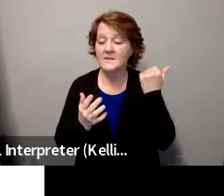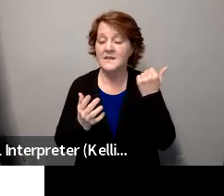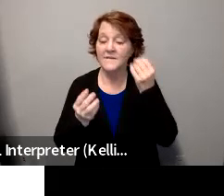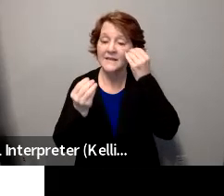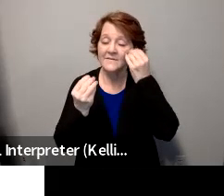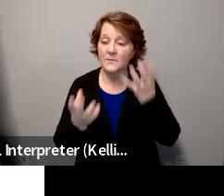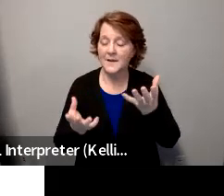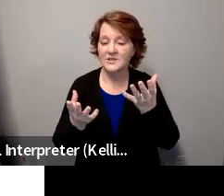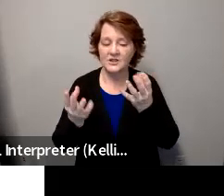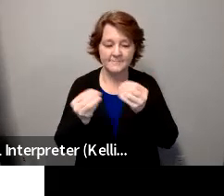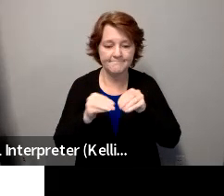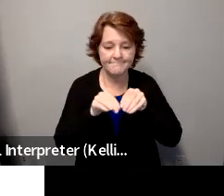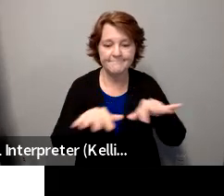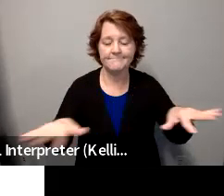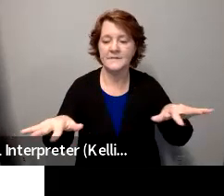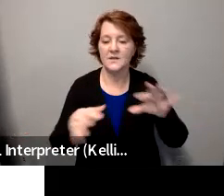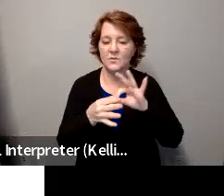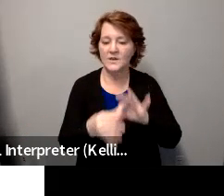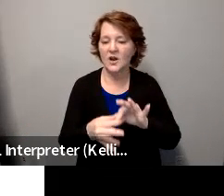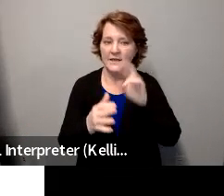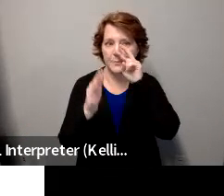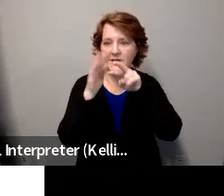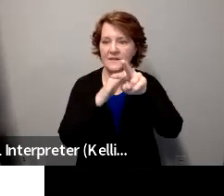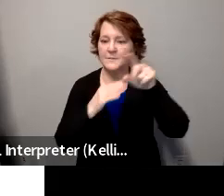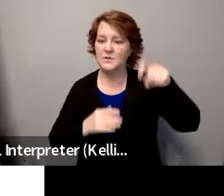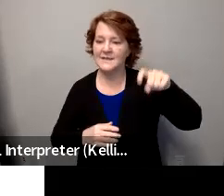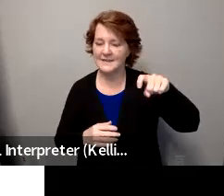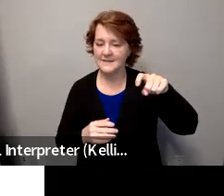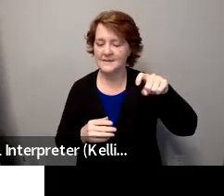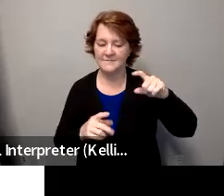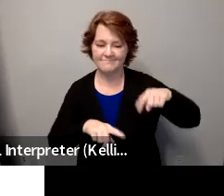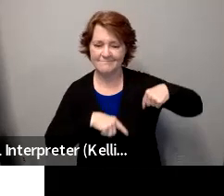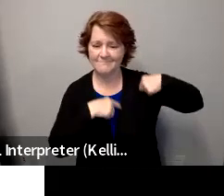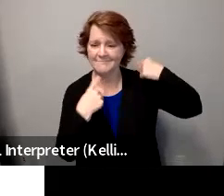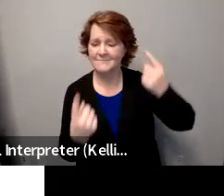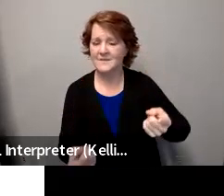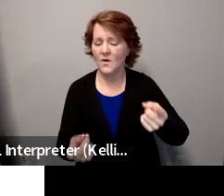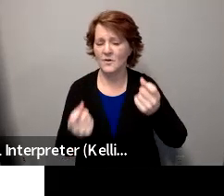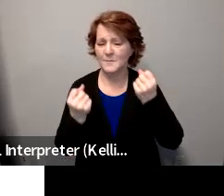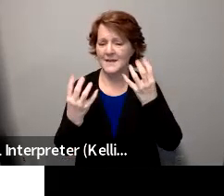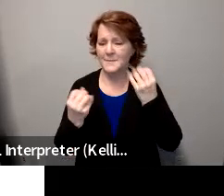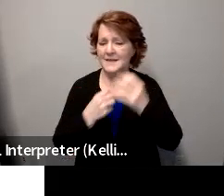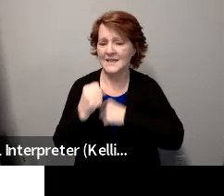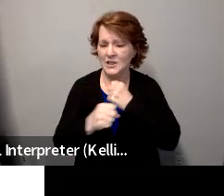people with disabilities continue to lose their health, their independence